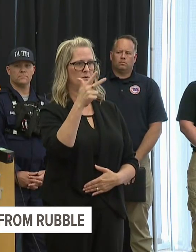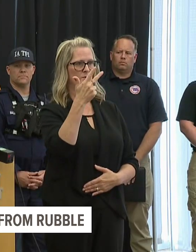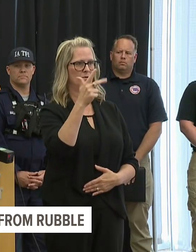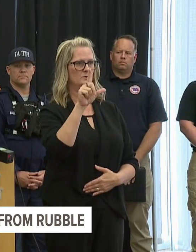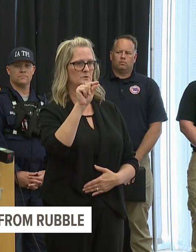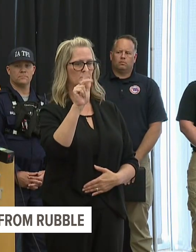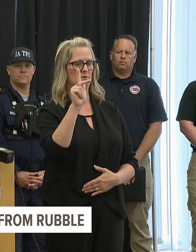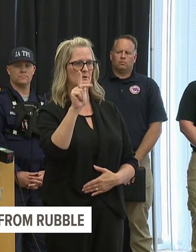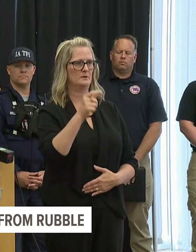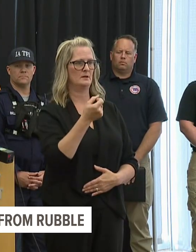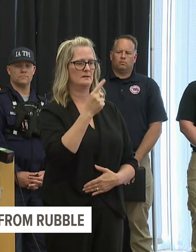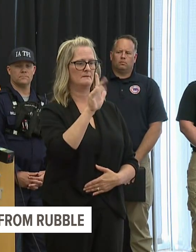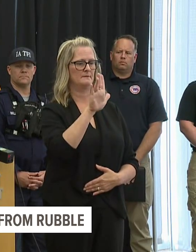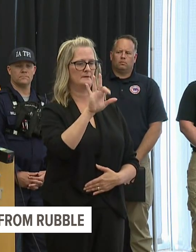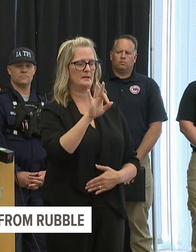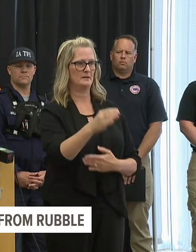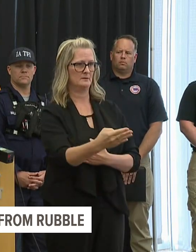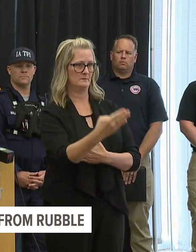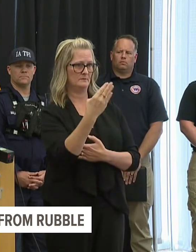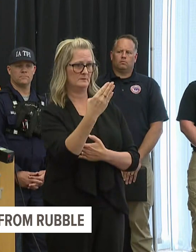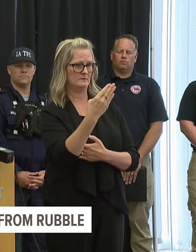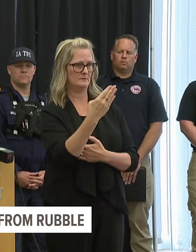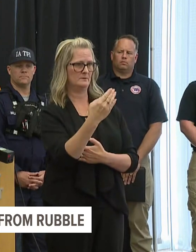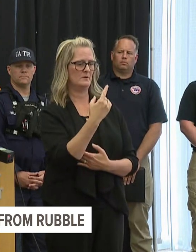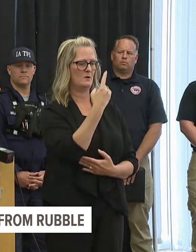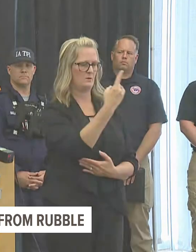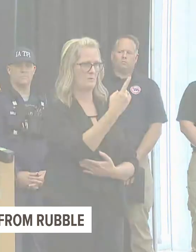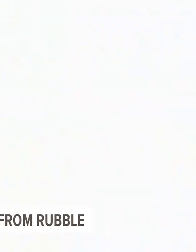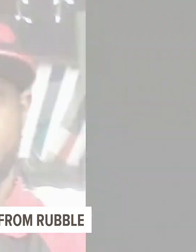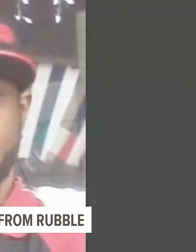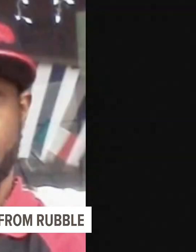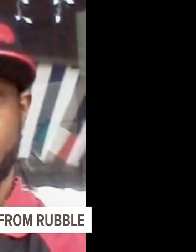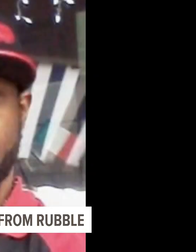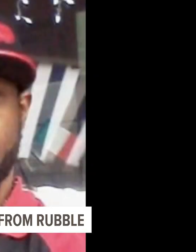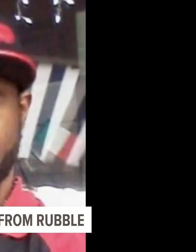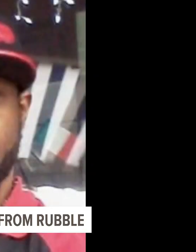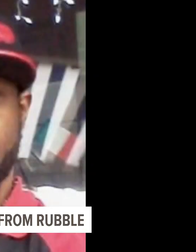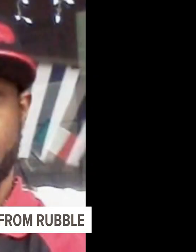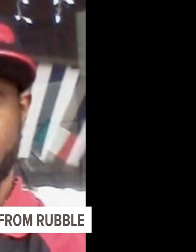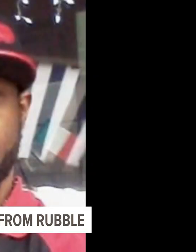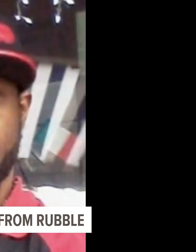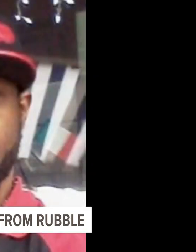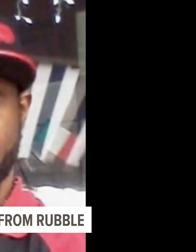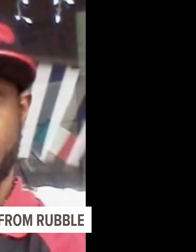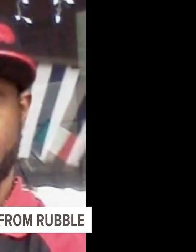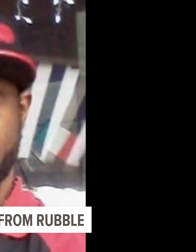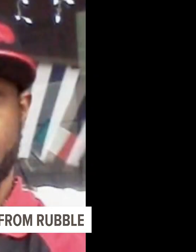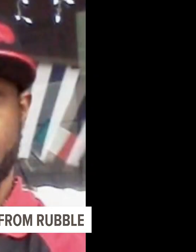A victim was recovered and forensically identified as Brandon Colvin